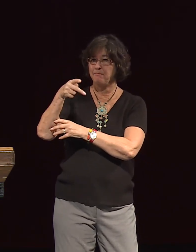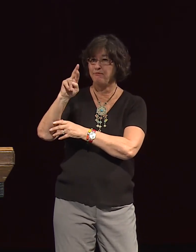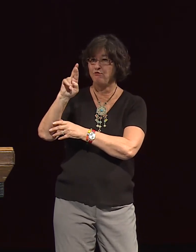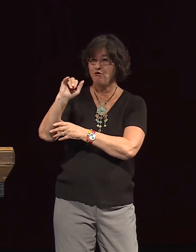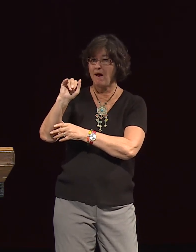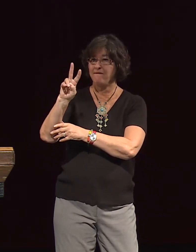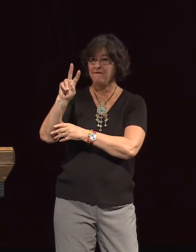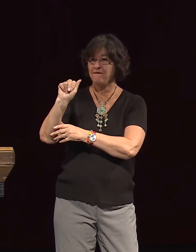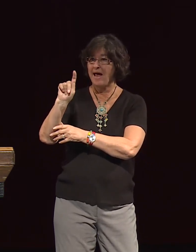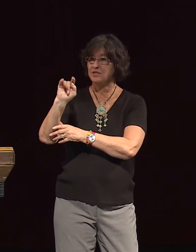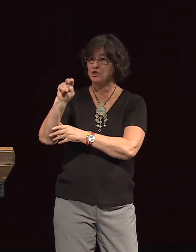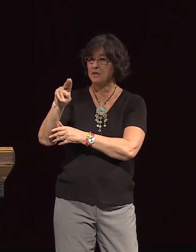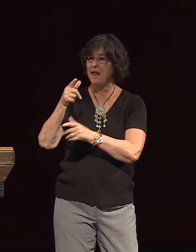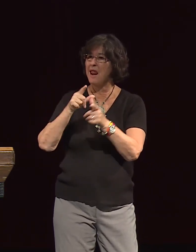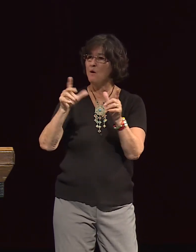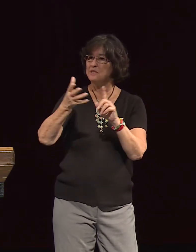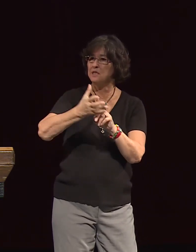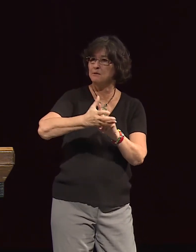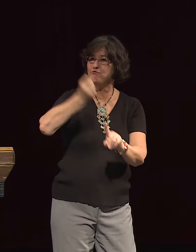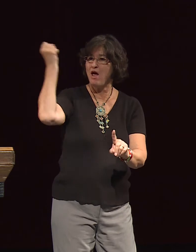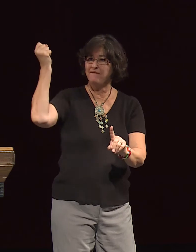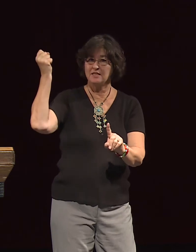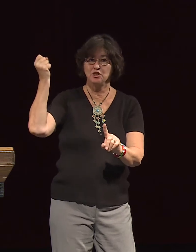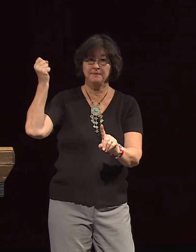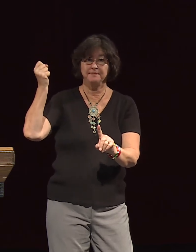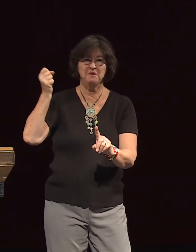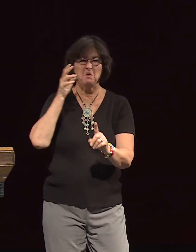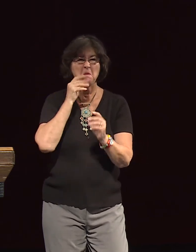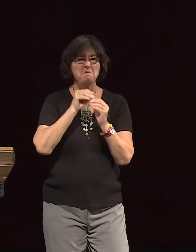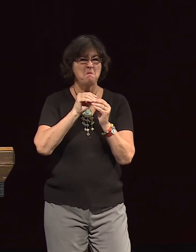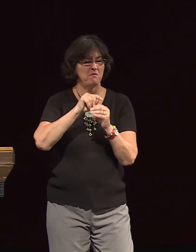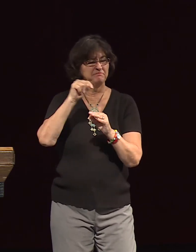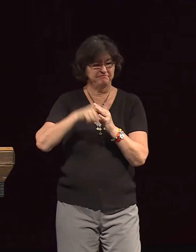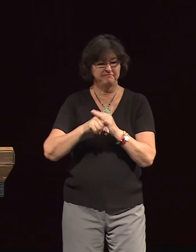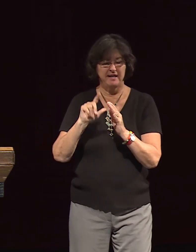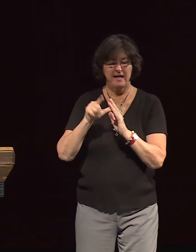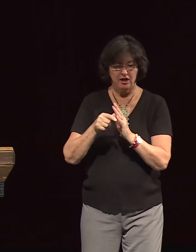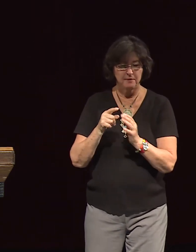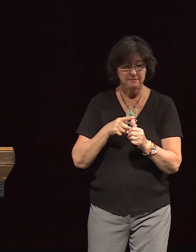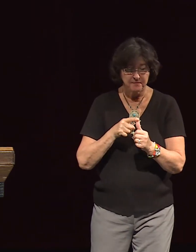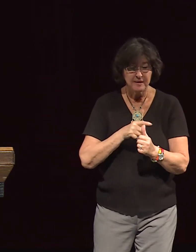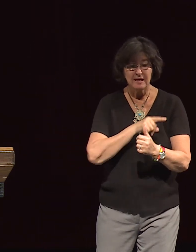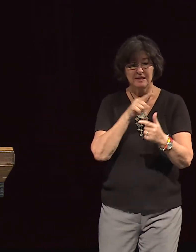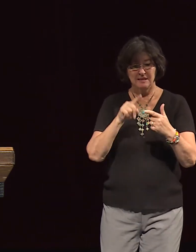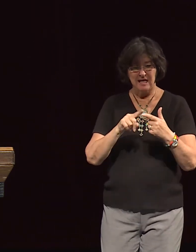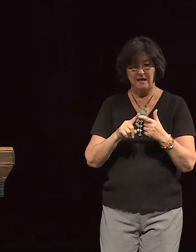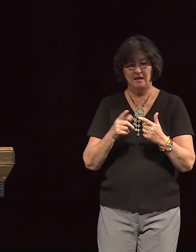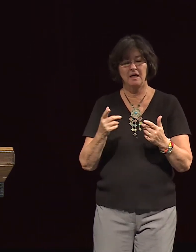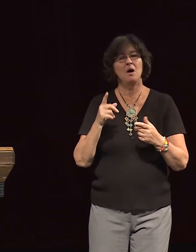And we talk about language deprivation in this way, and I will talk a little bit more about that